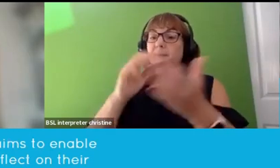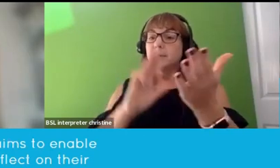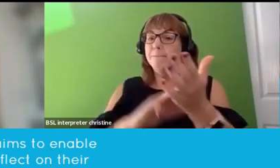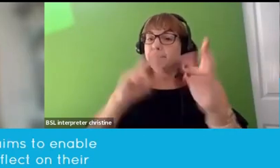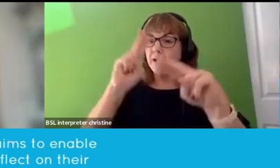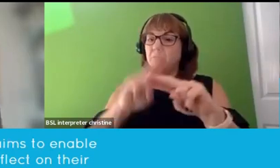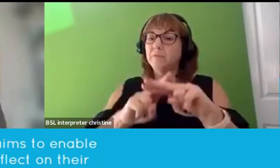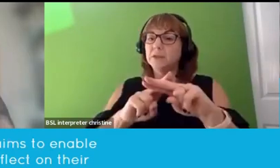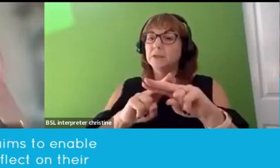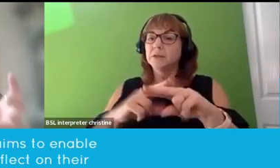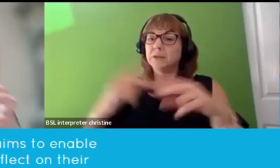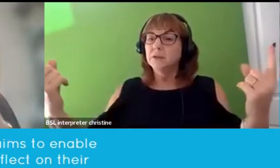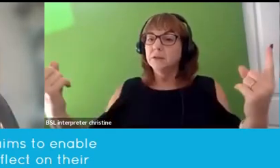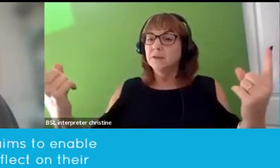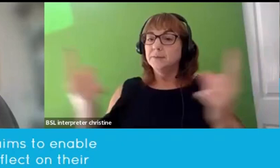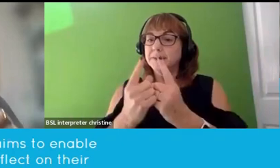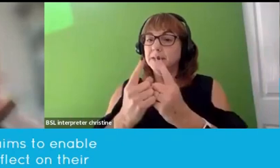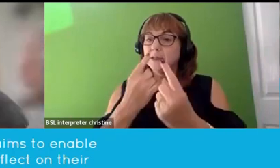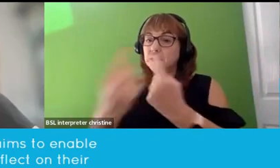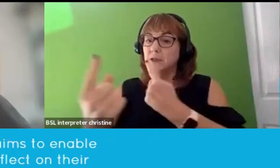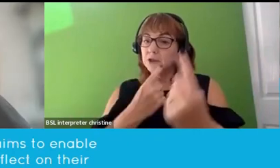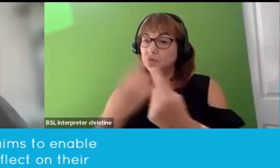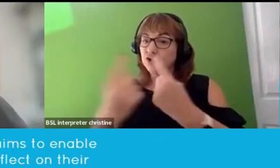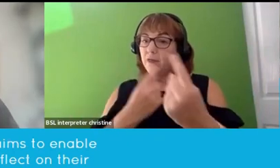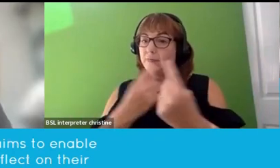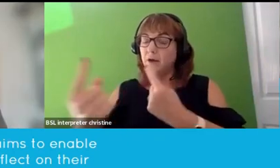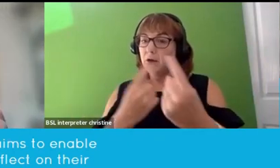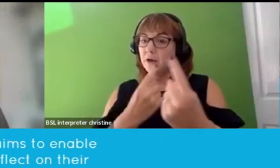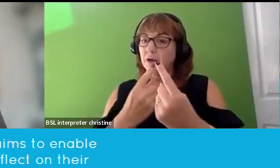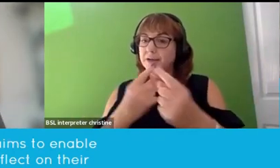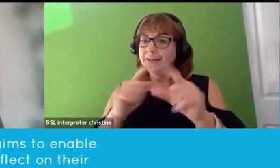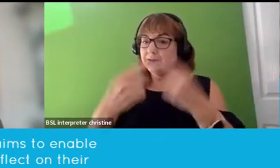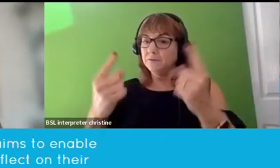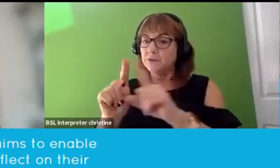really good course, you can run in your church or in your school. Links people in together